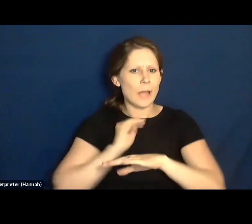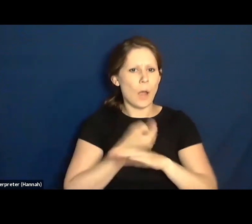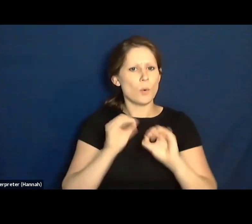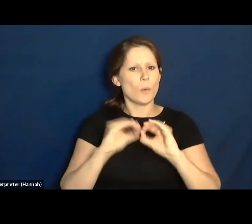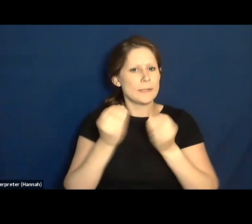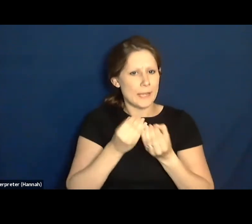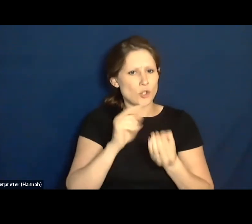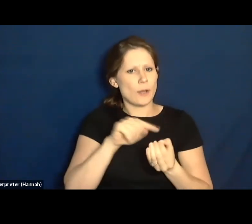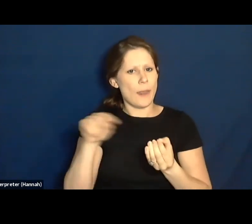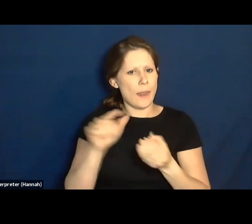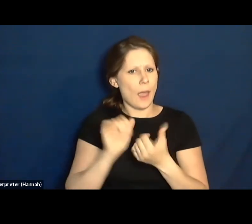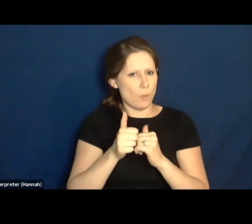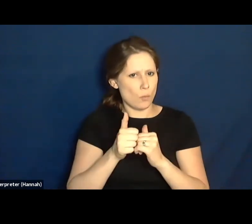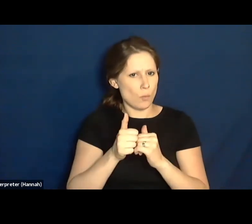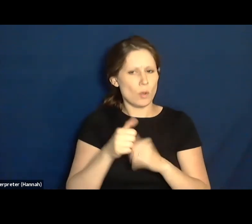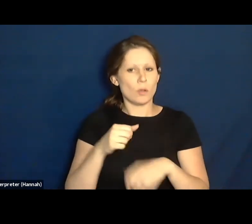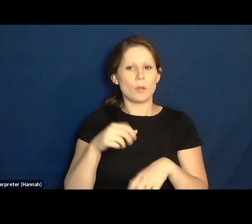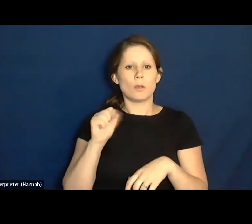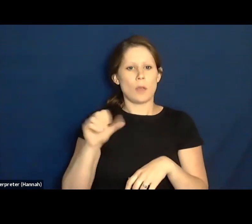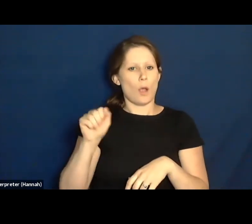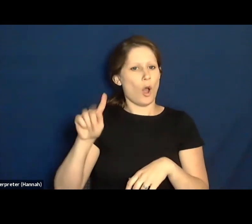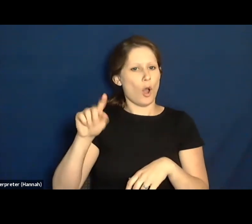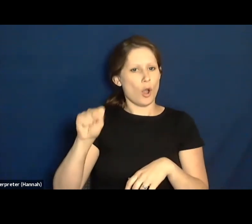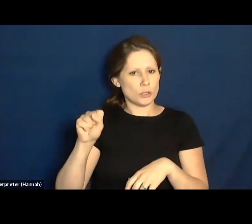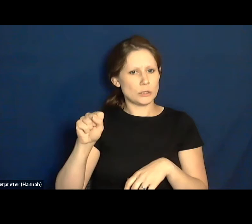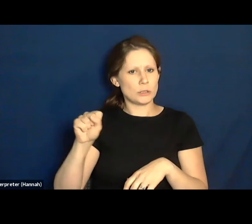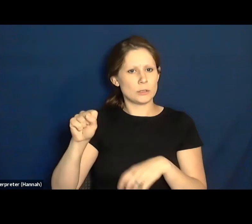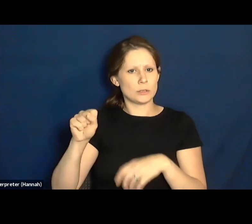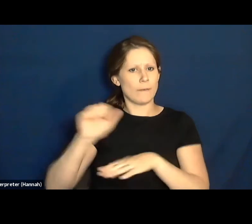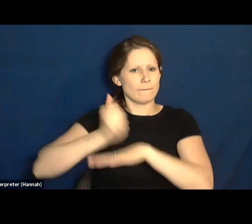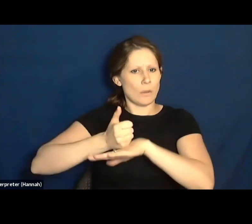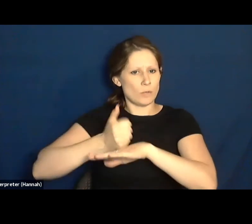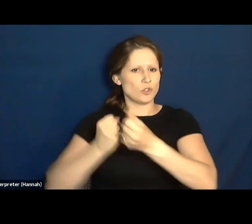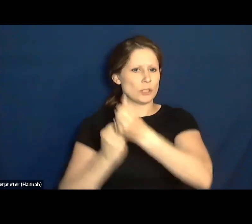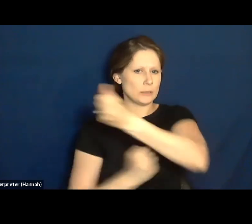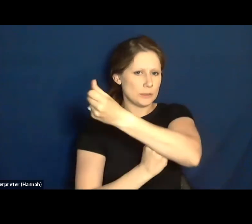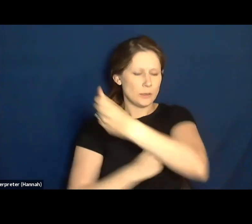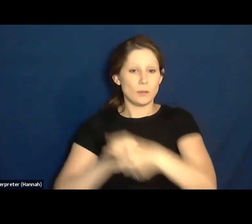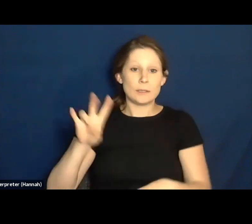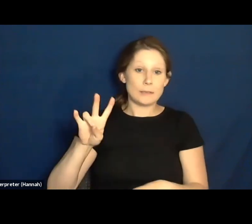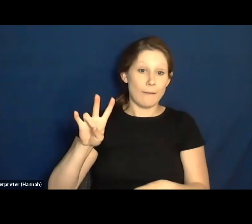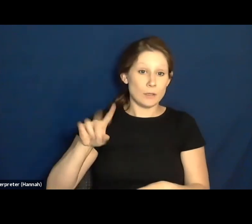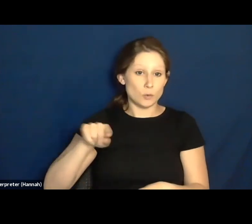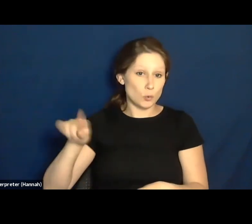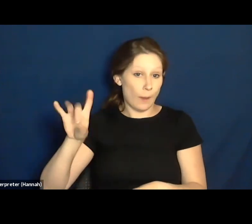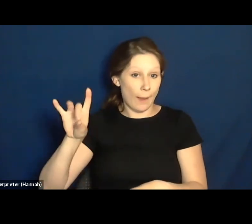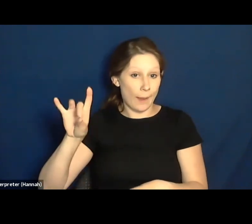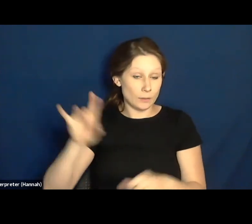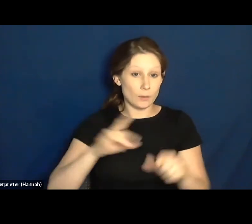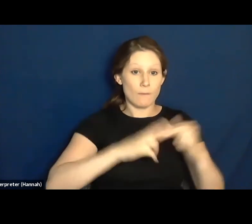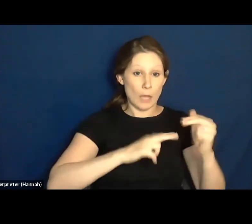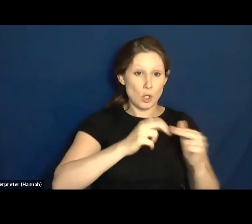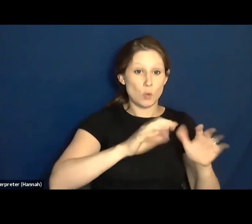The arts foundation had started early work in determining the best way to